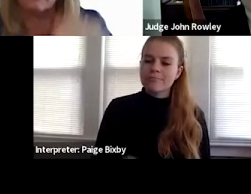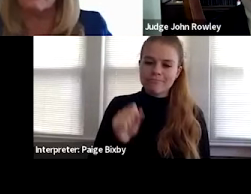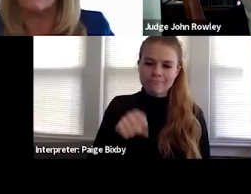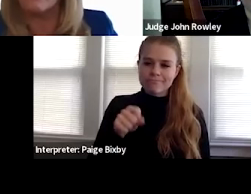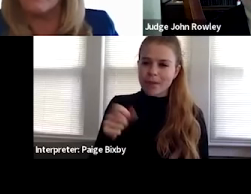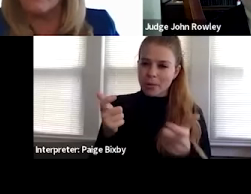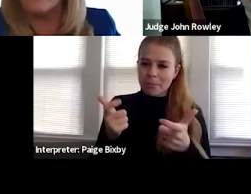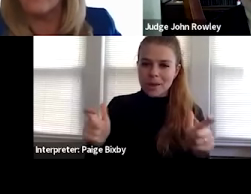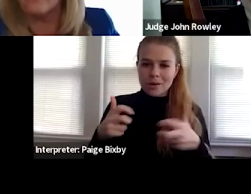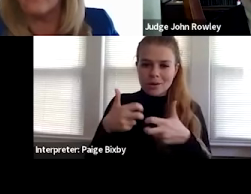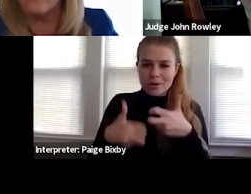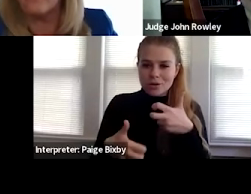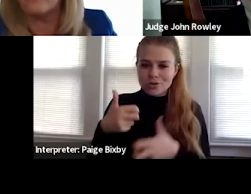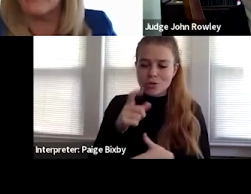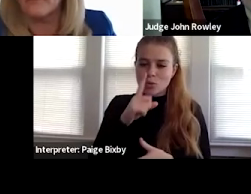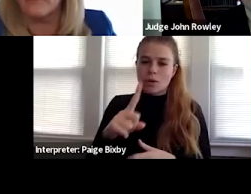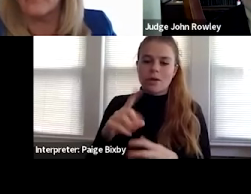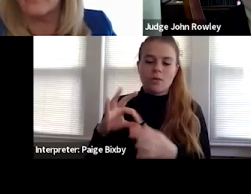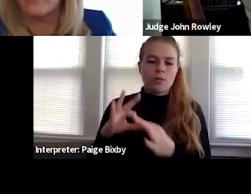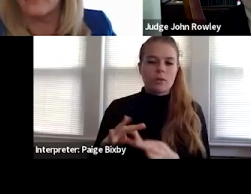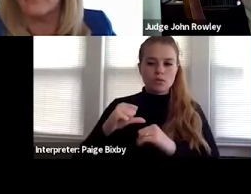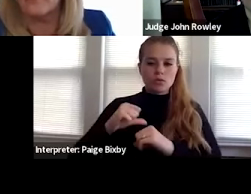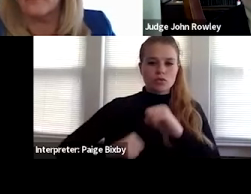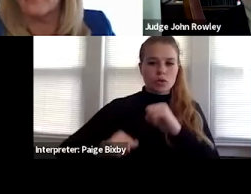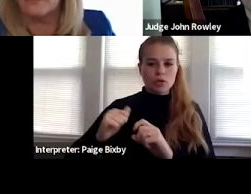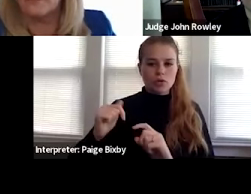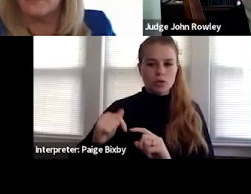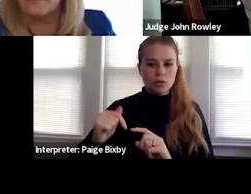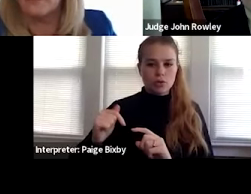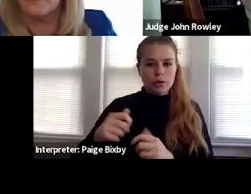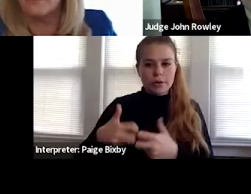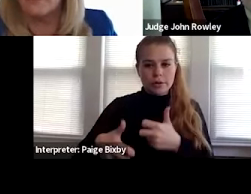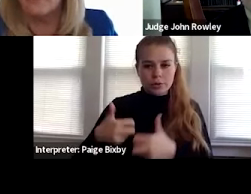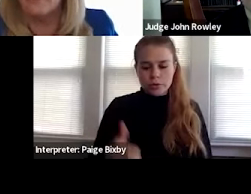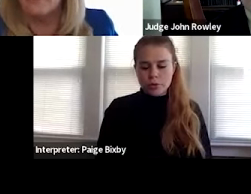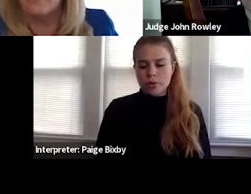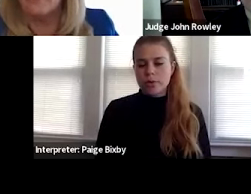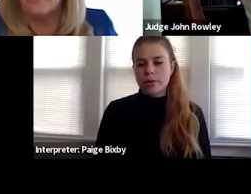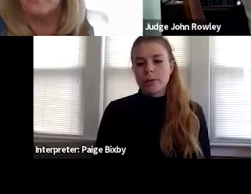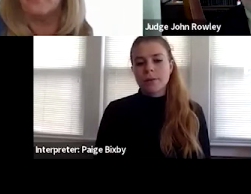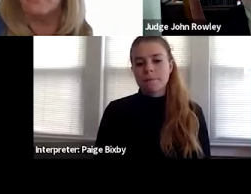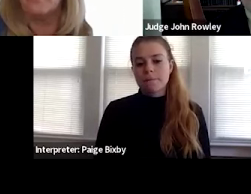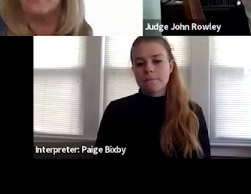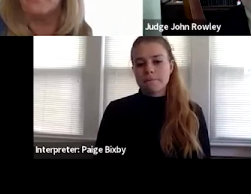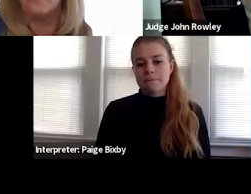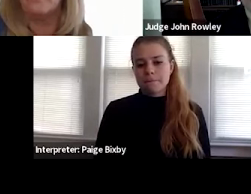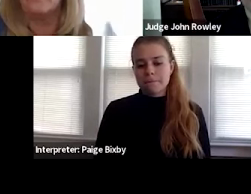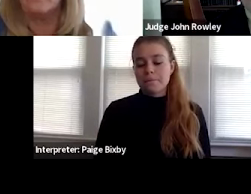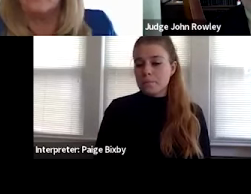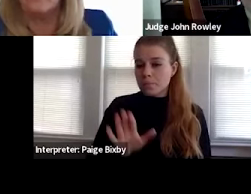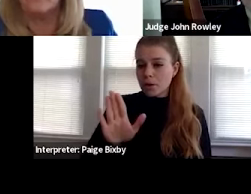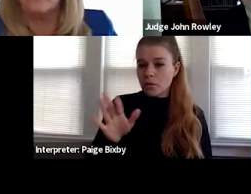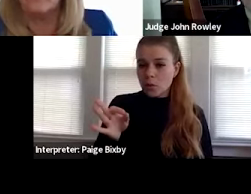and it's a structural issue too because if your court is set up so that any parent